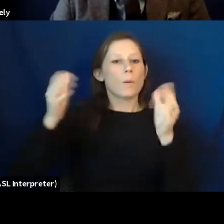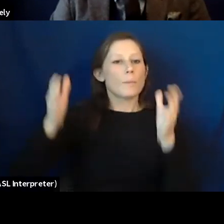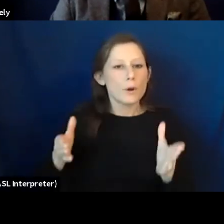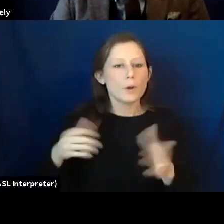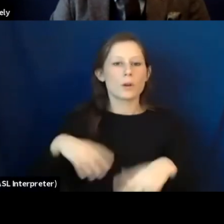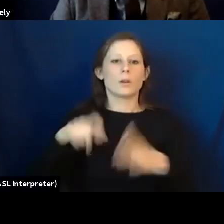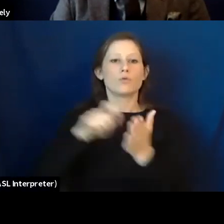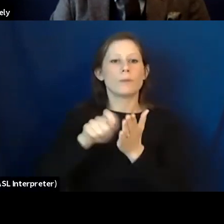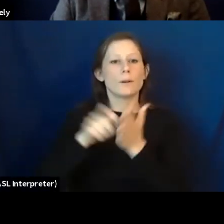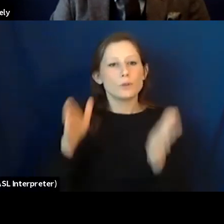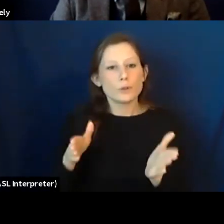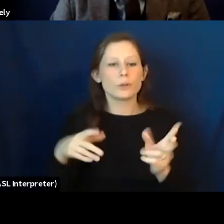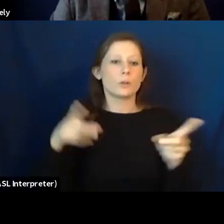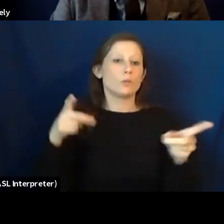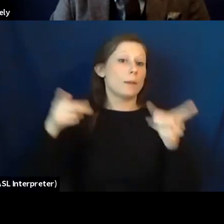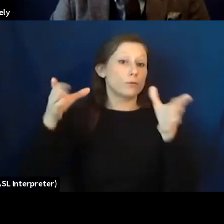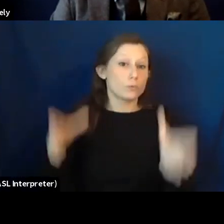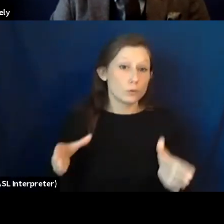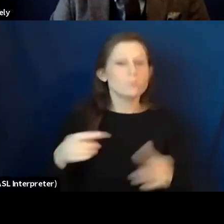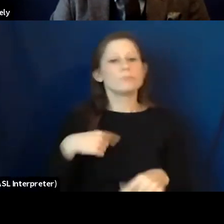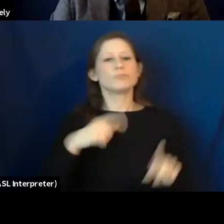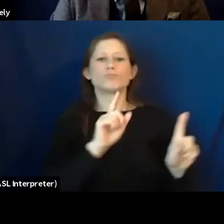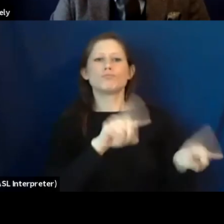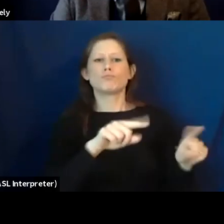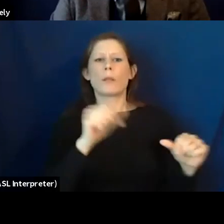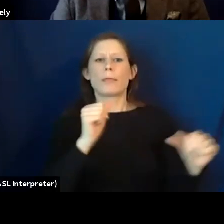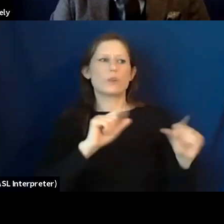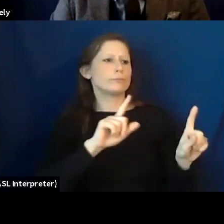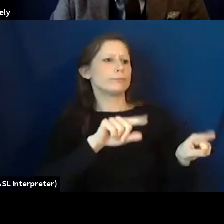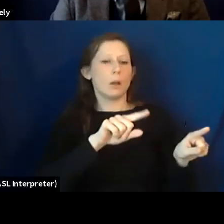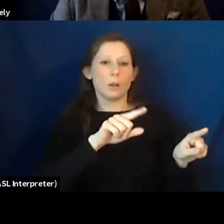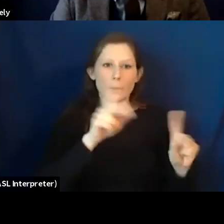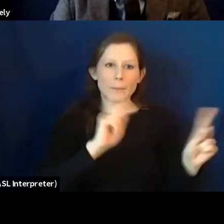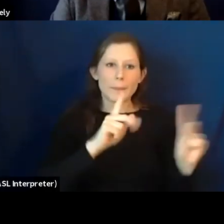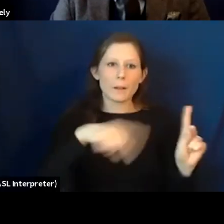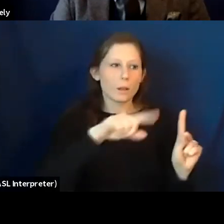was going to the theater i would never see people who are visibly disabled and i'm one